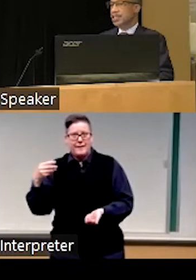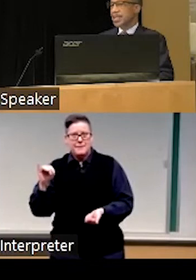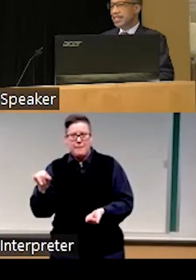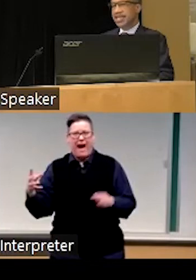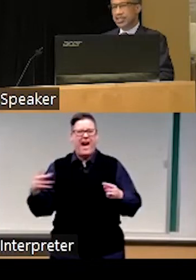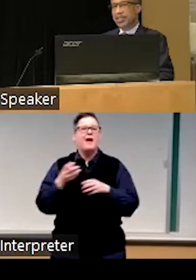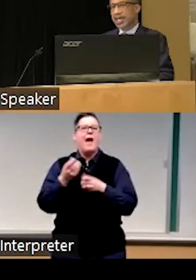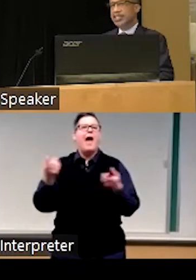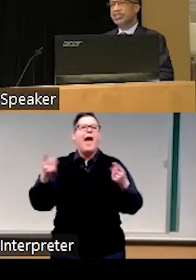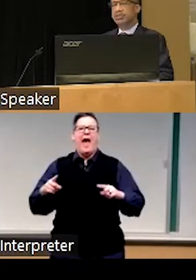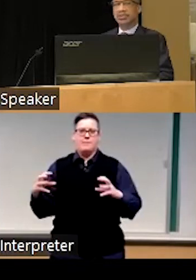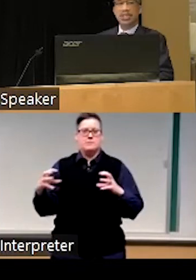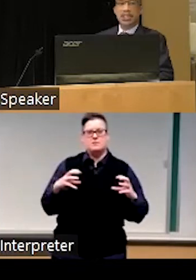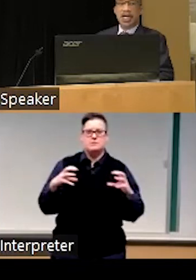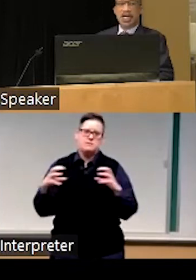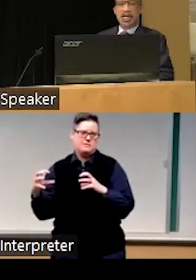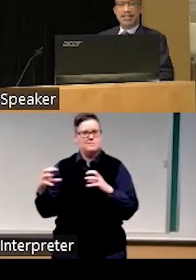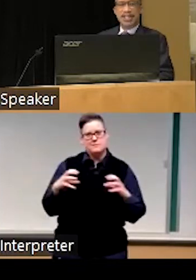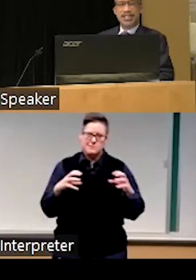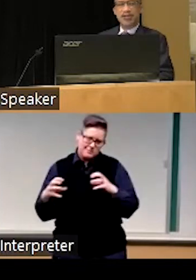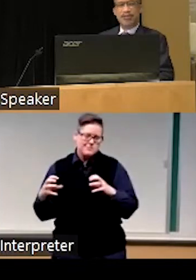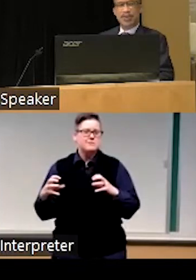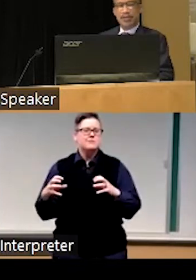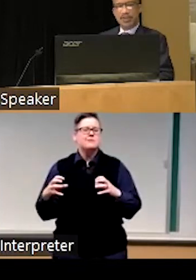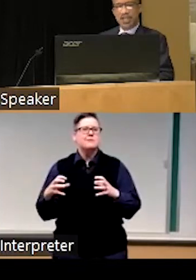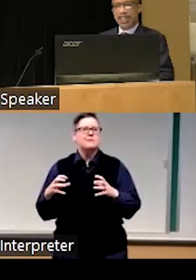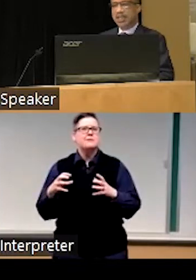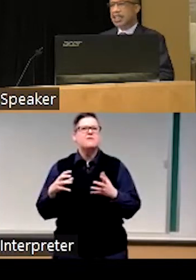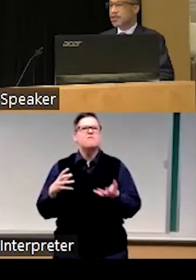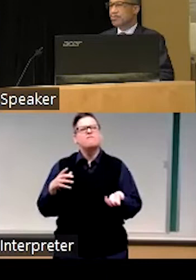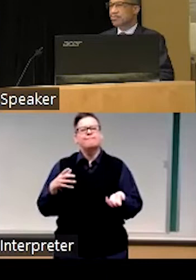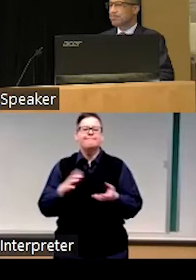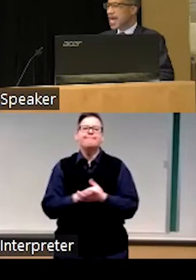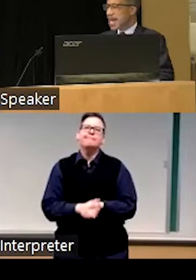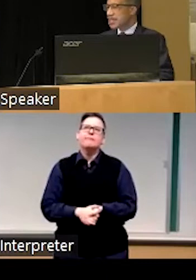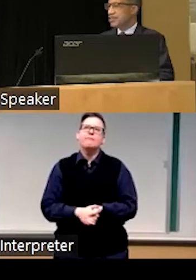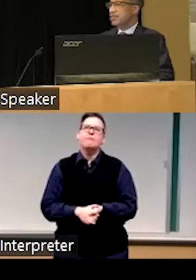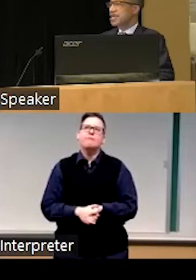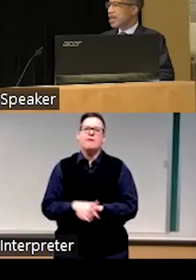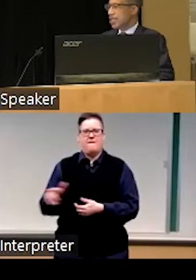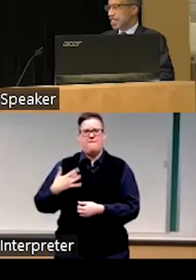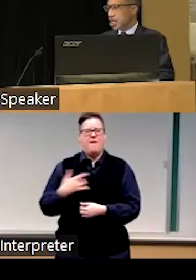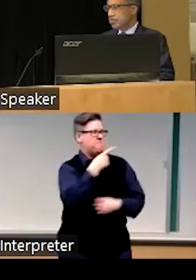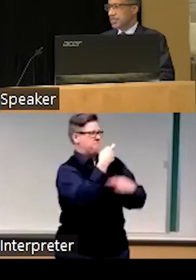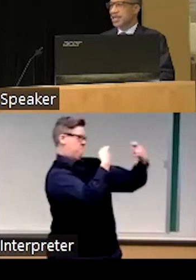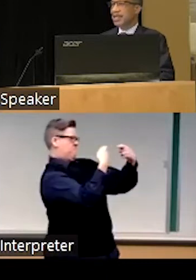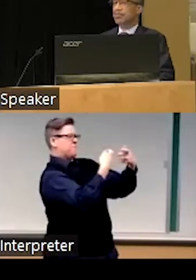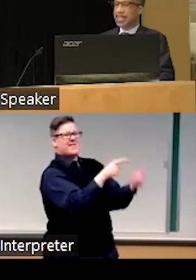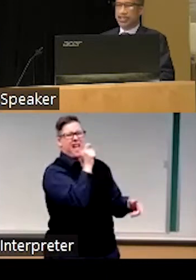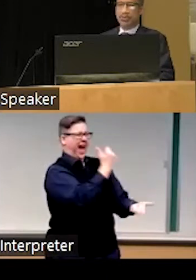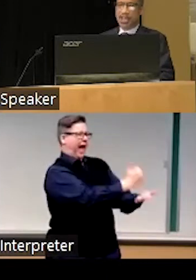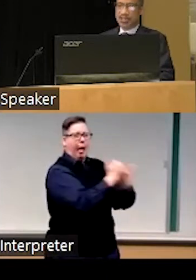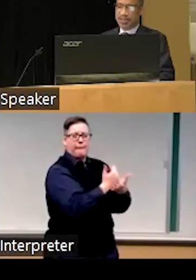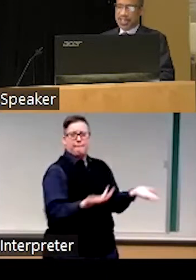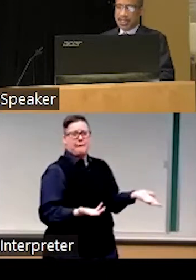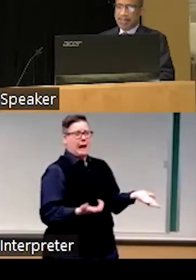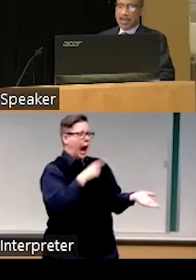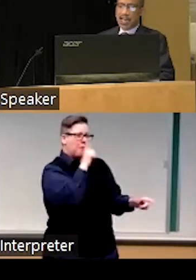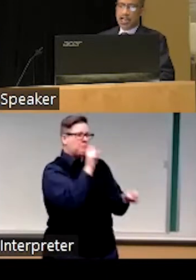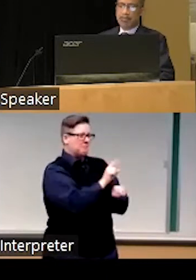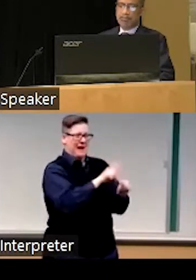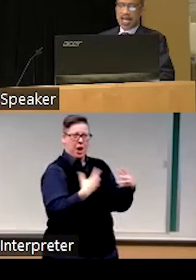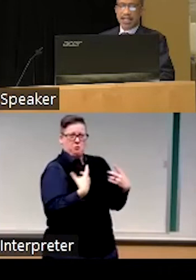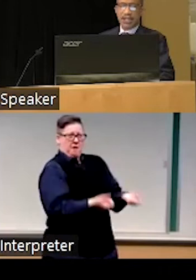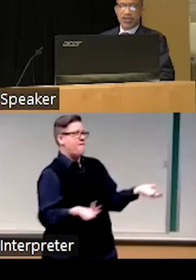that tension led to a sense of feeling um managed not being helped not leading to recovery um and